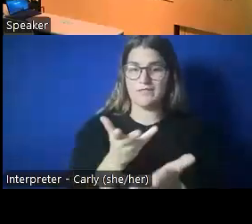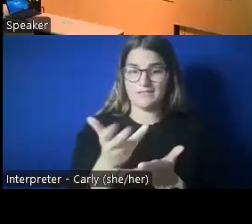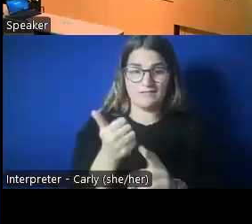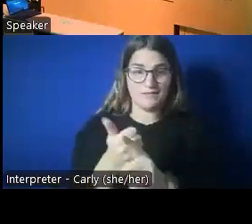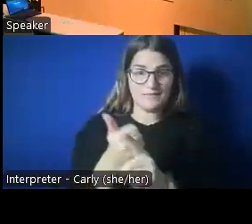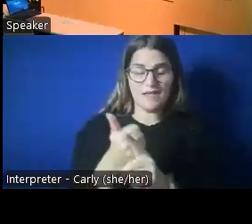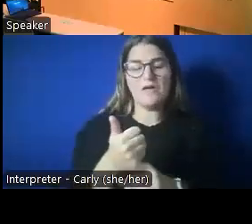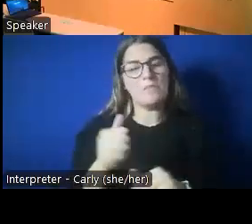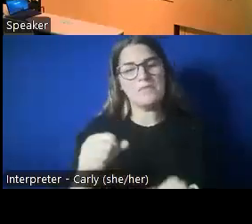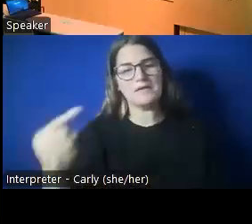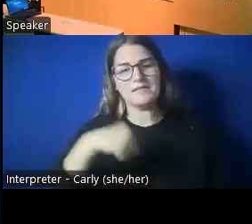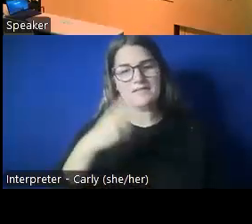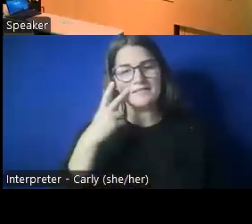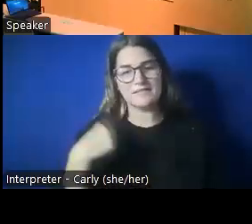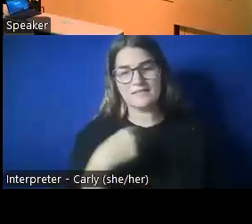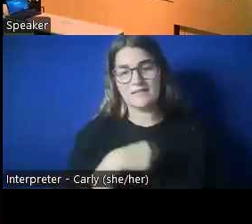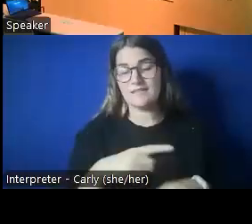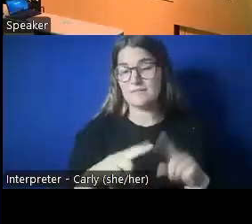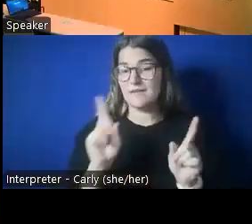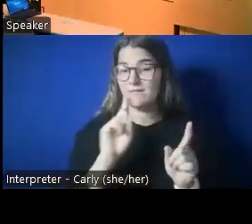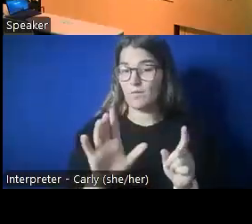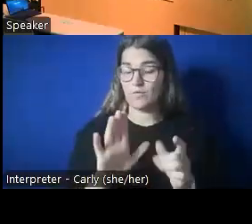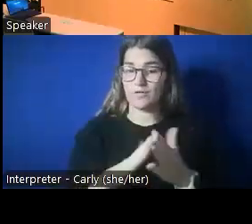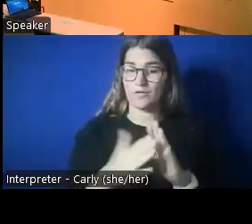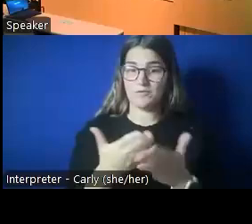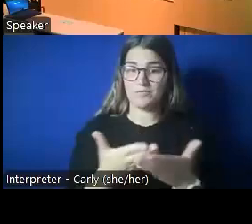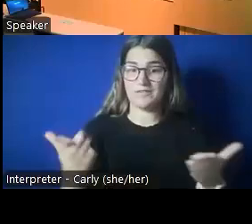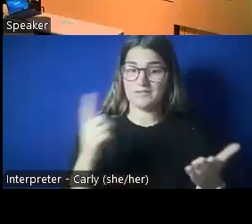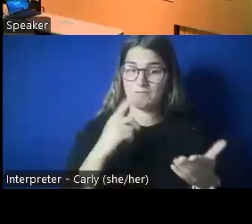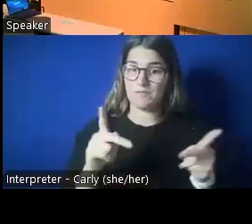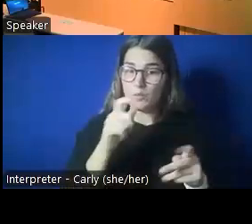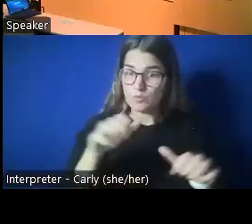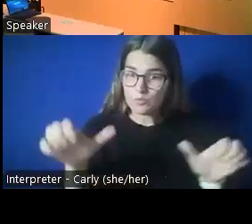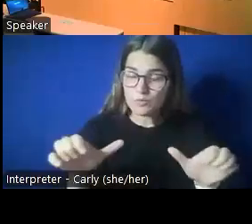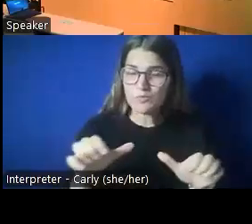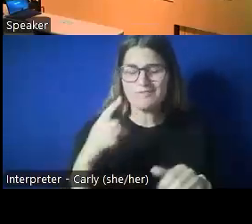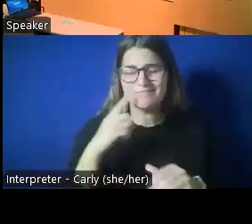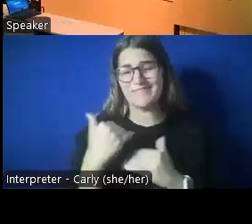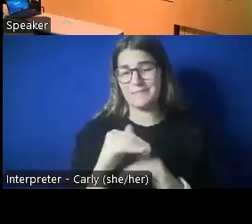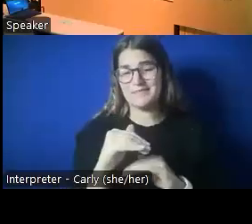terms of Community Resources for perpetrators um I think it's limited I I can think of maybe one